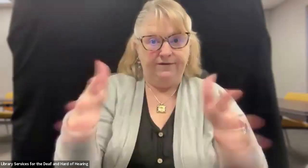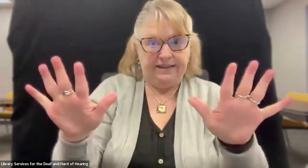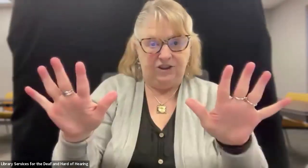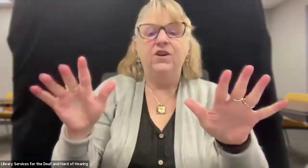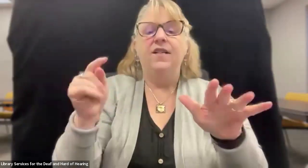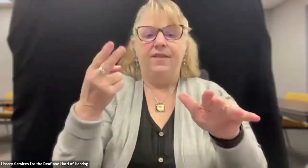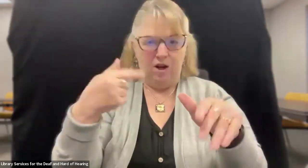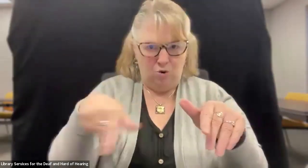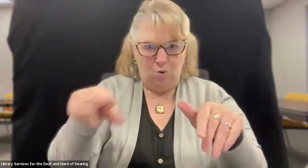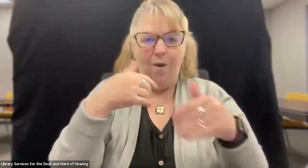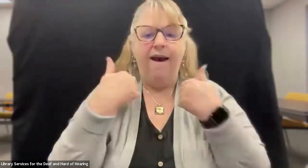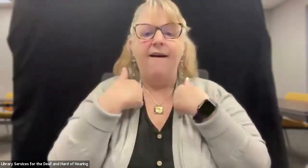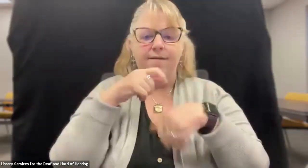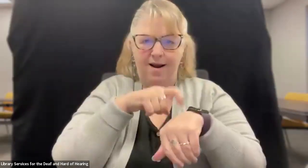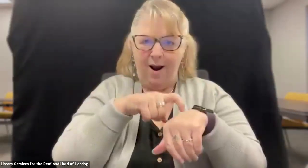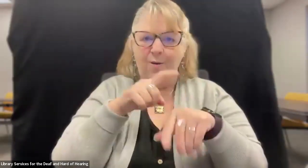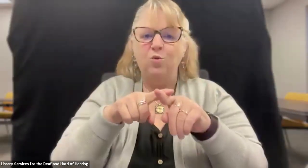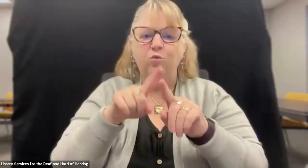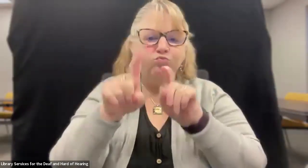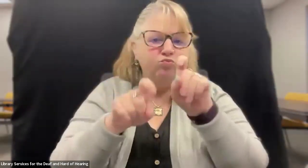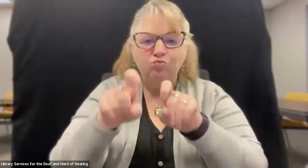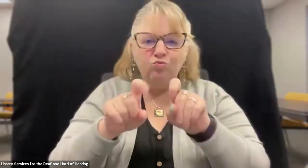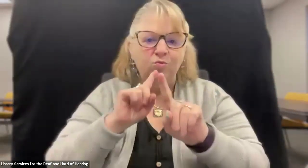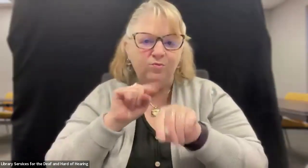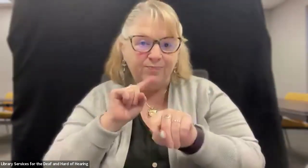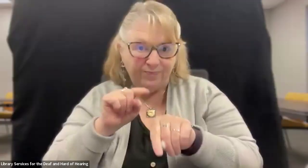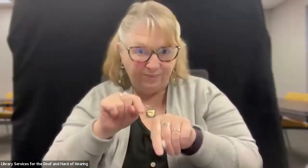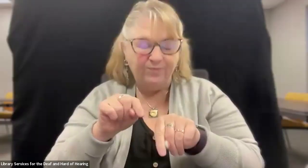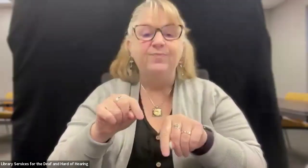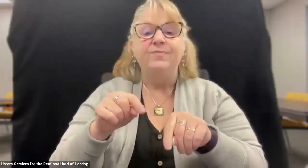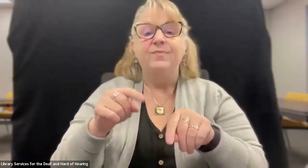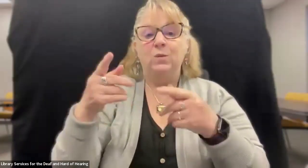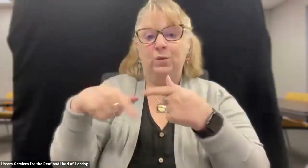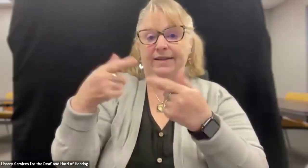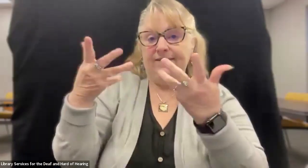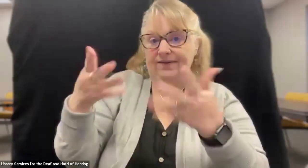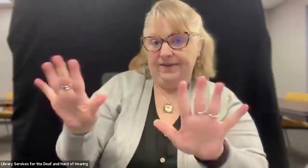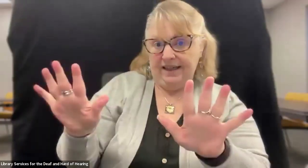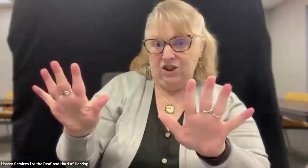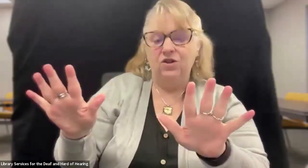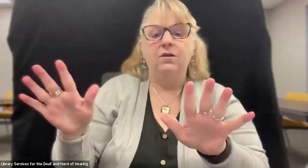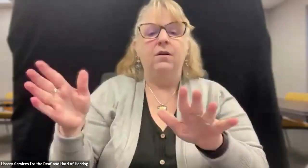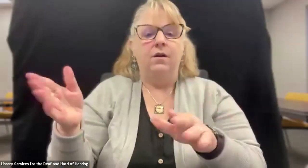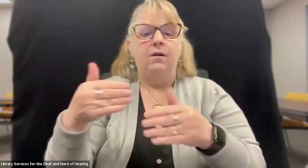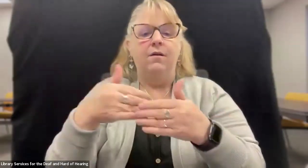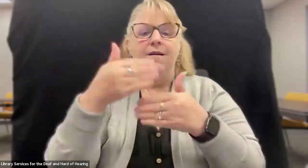Once our panelists have all spoken, you'll have that opportunity to ask the questions and-- and hopefully get some answers.